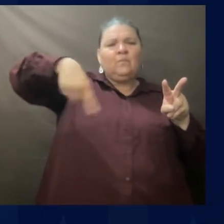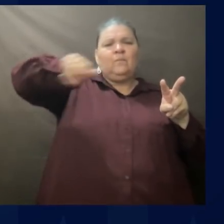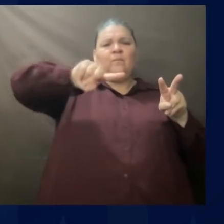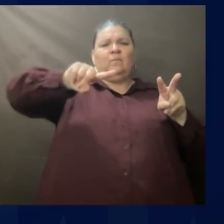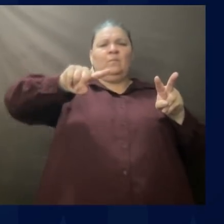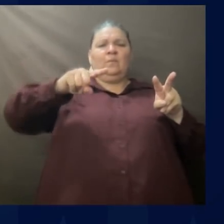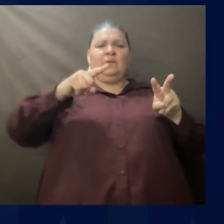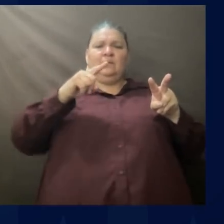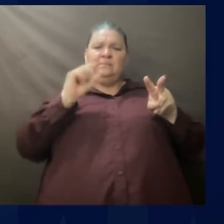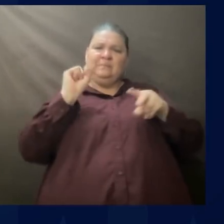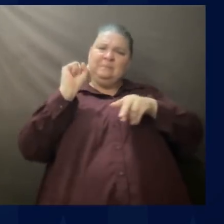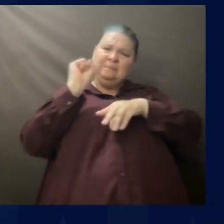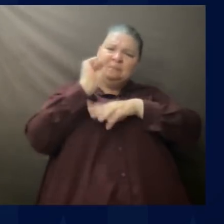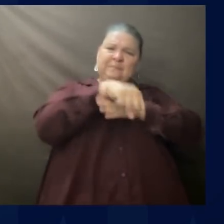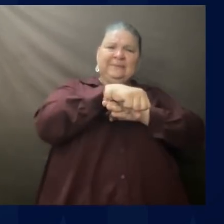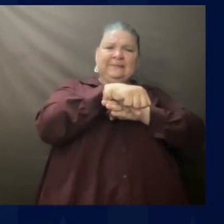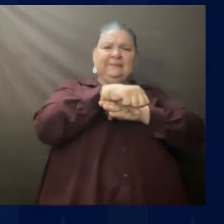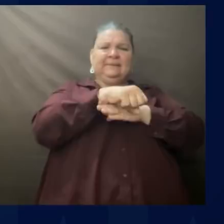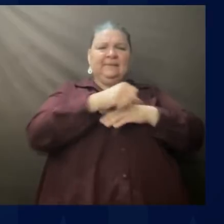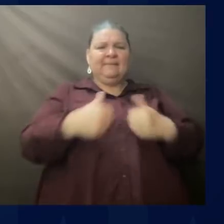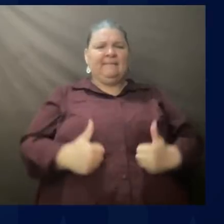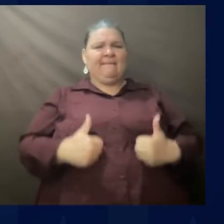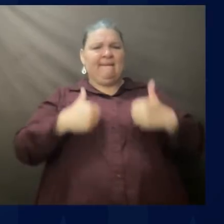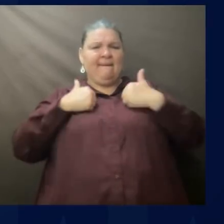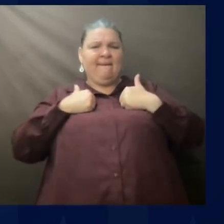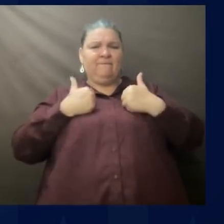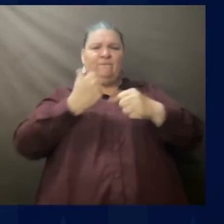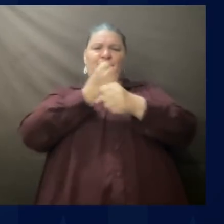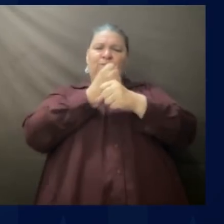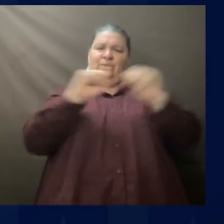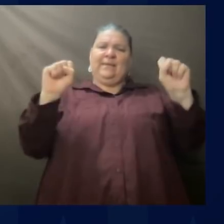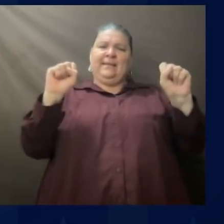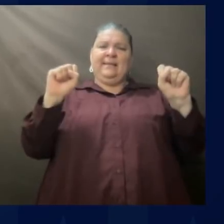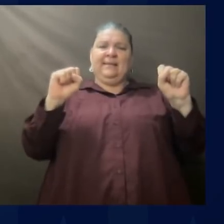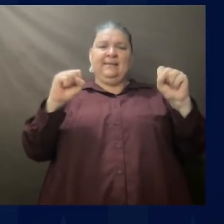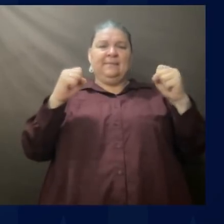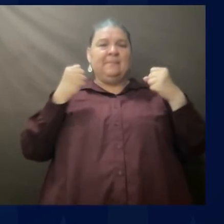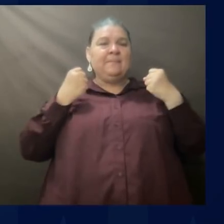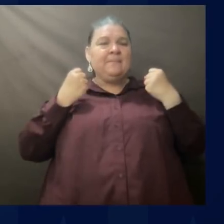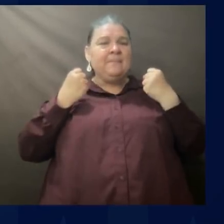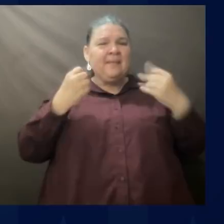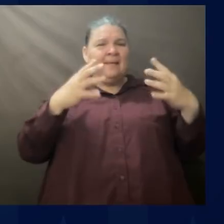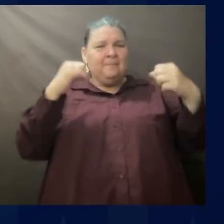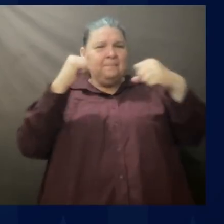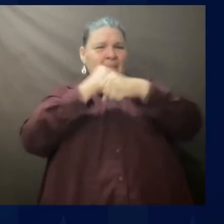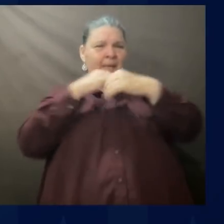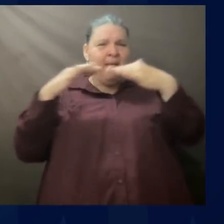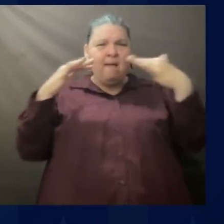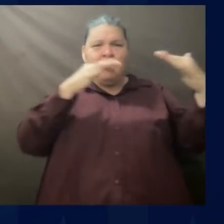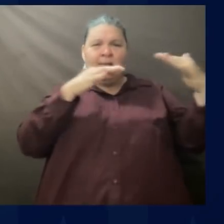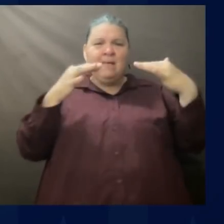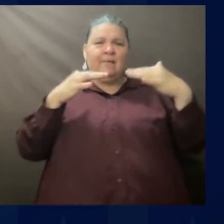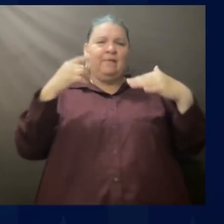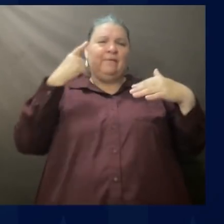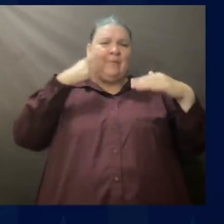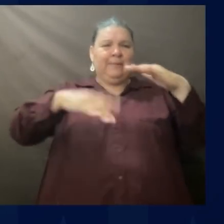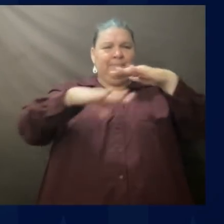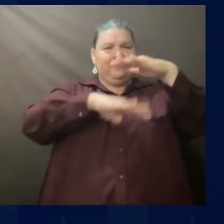A battle for essential democratic principles -- the rule of law, free and fair elections,